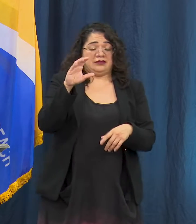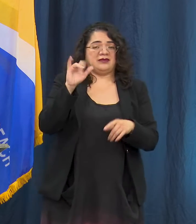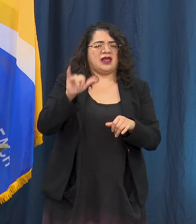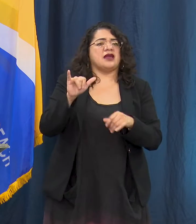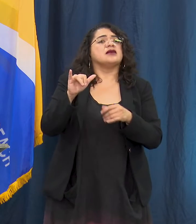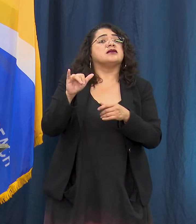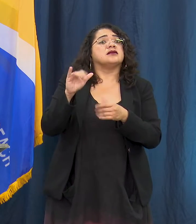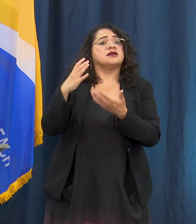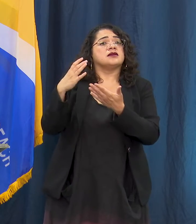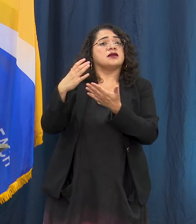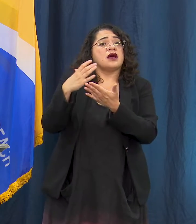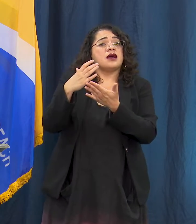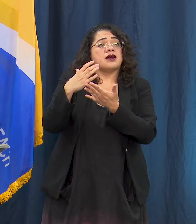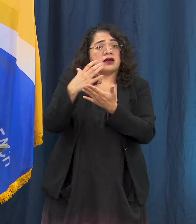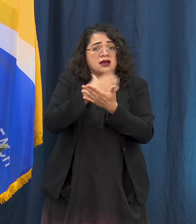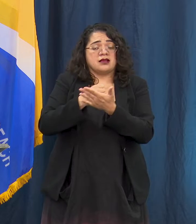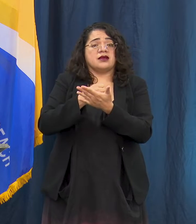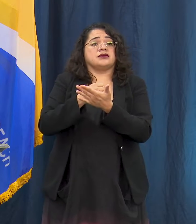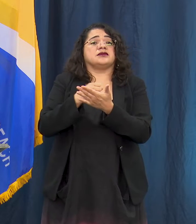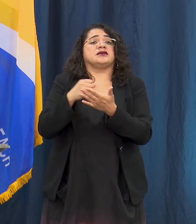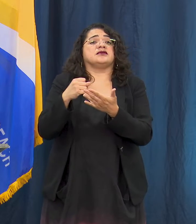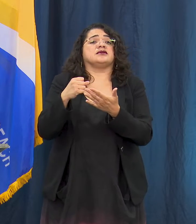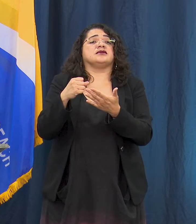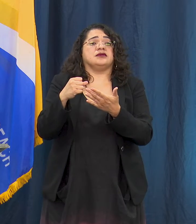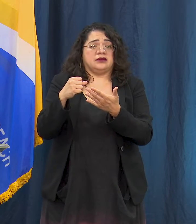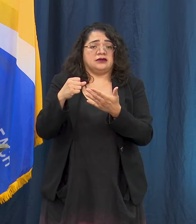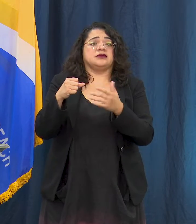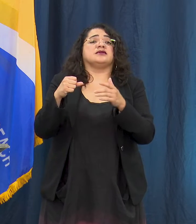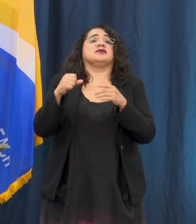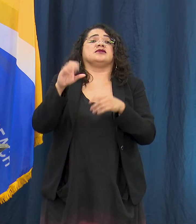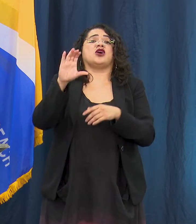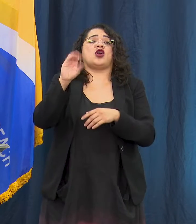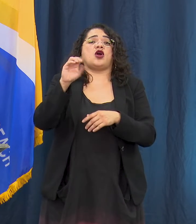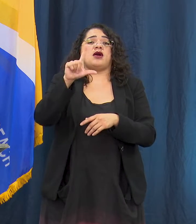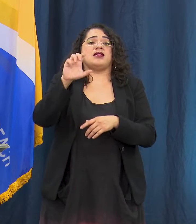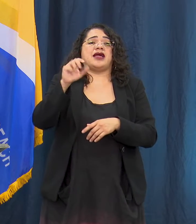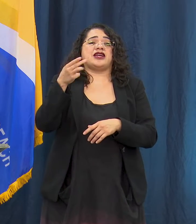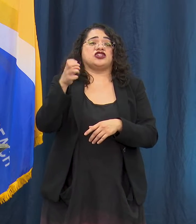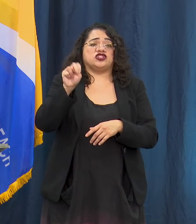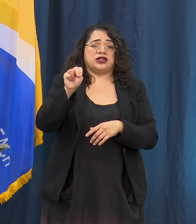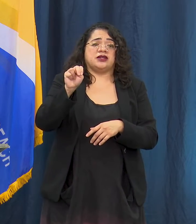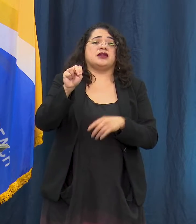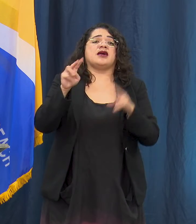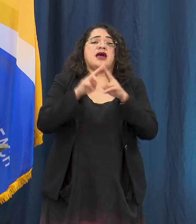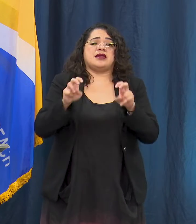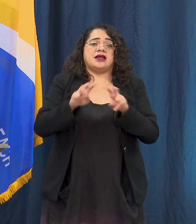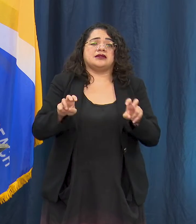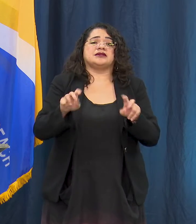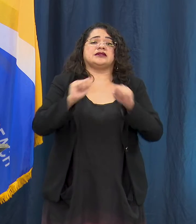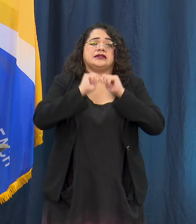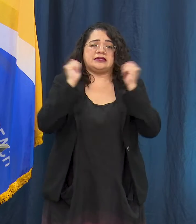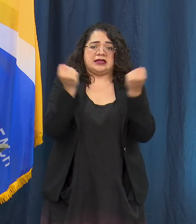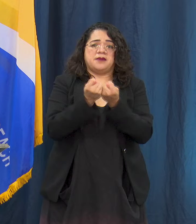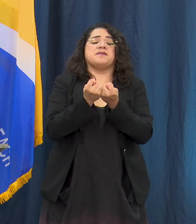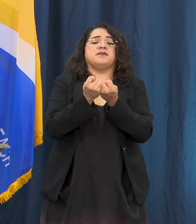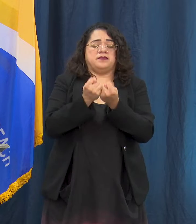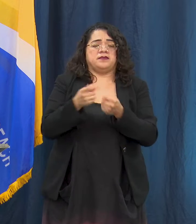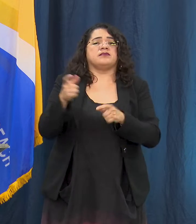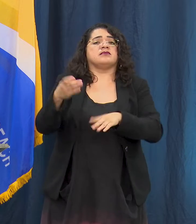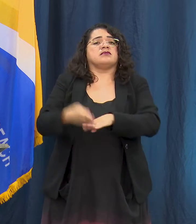professionals for the National Guard. This National Guard deployment is solely a humanitarian effort with the purpose of enhancing public health and city